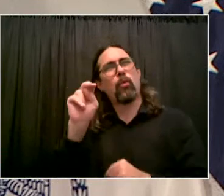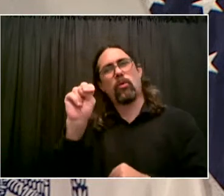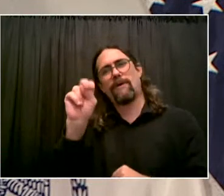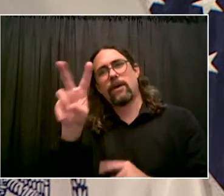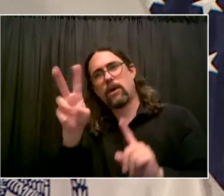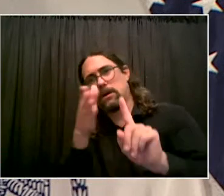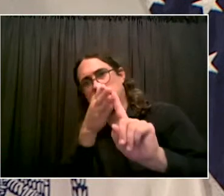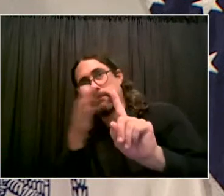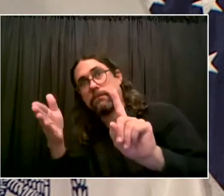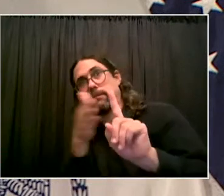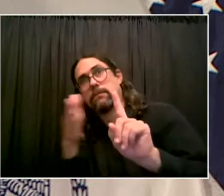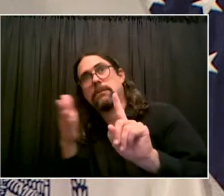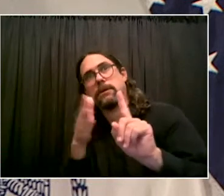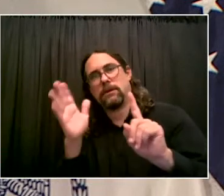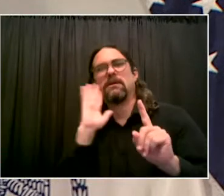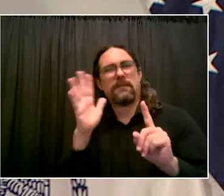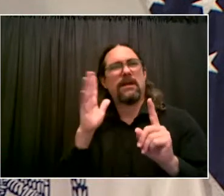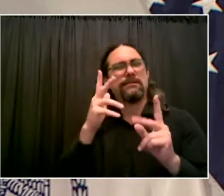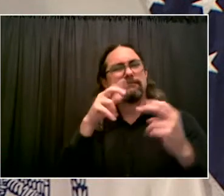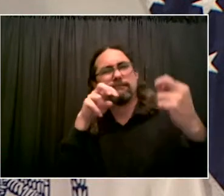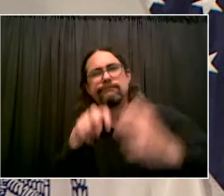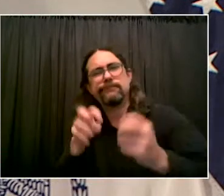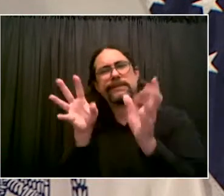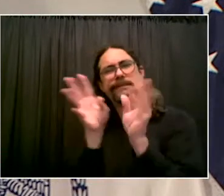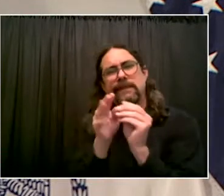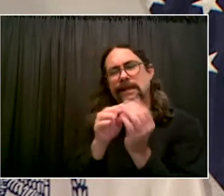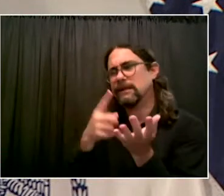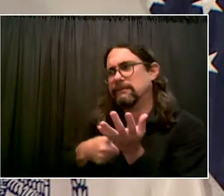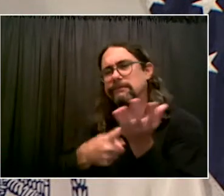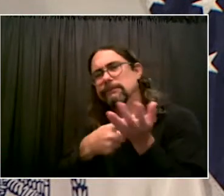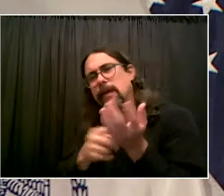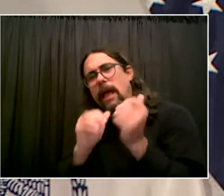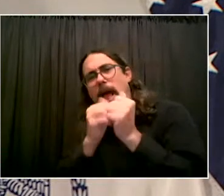FORMLA RATNSITION WILL BE FARTHER DOWN THE LINE. AND ARE, PEPLOE